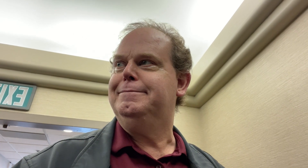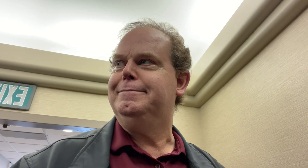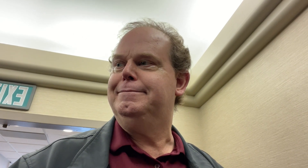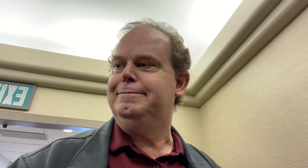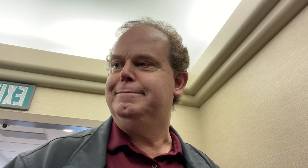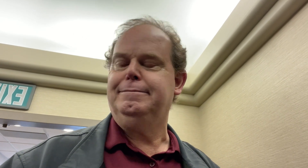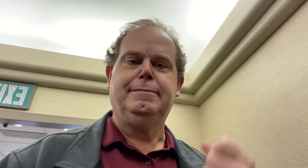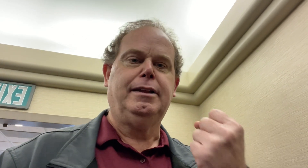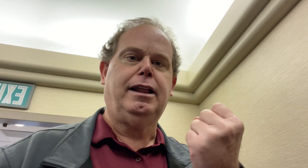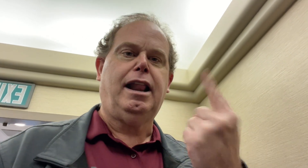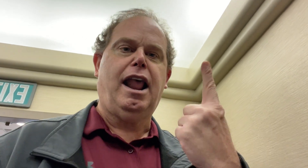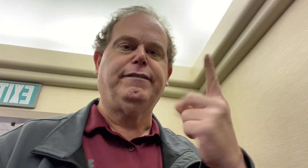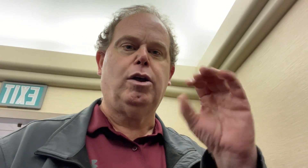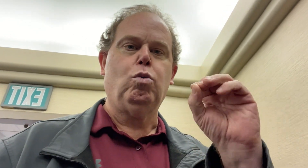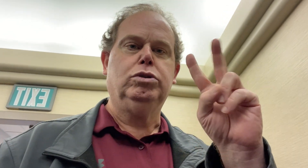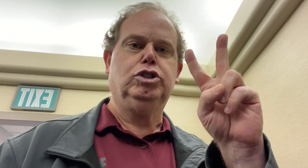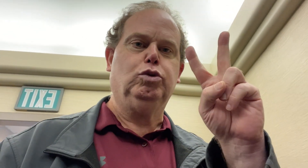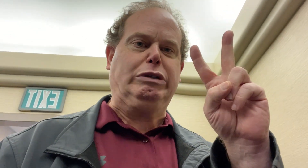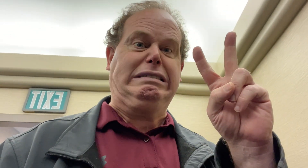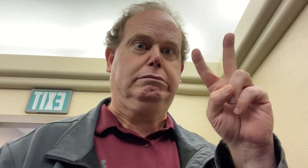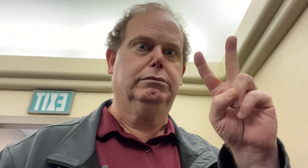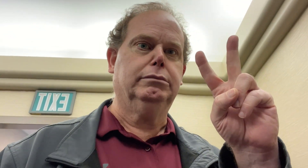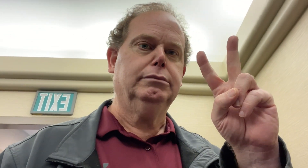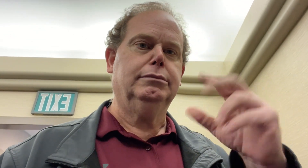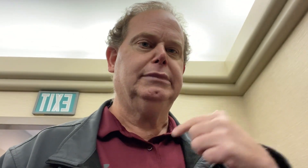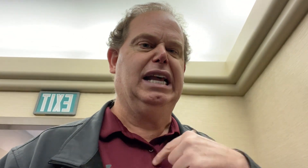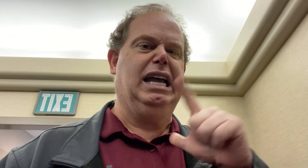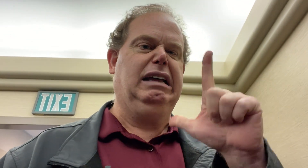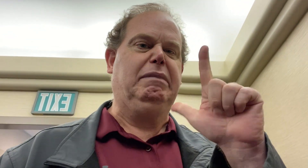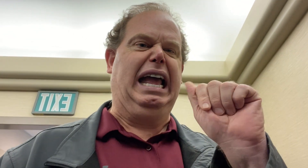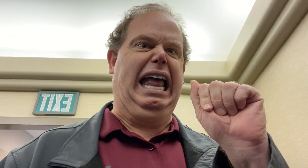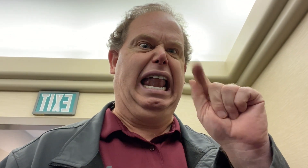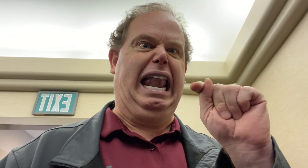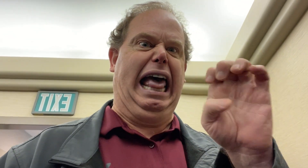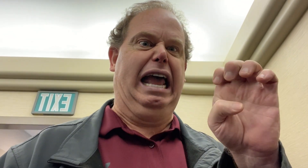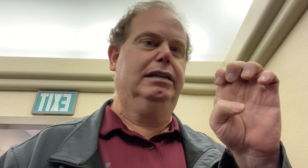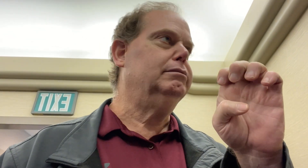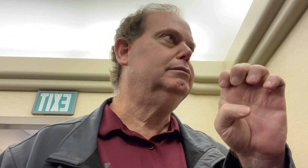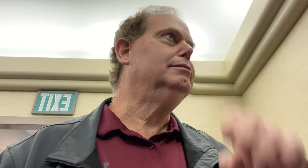(My Daughter) 11:02 Oops, I Late.